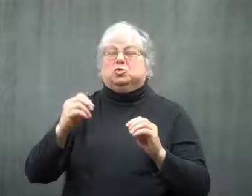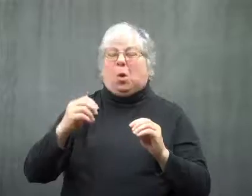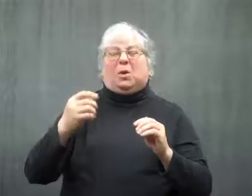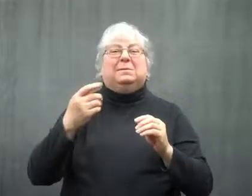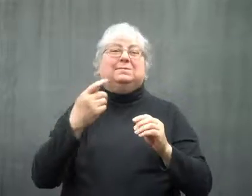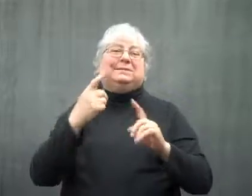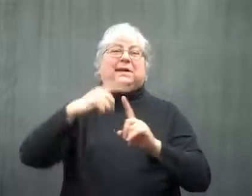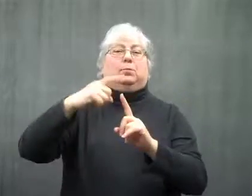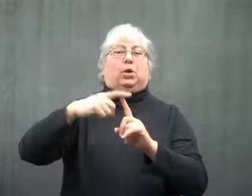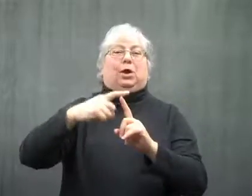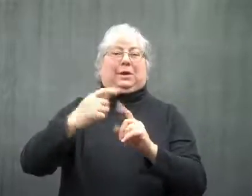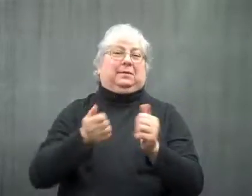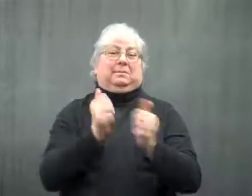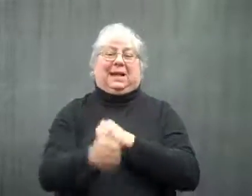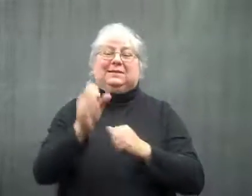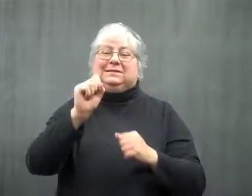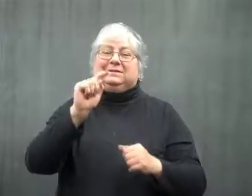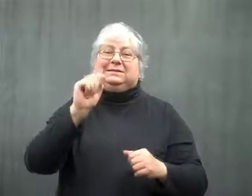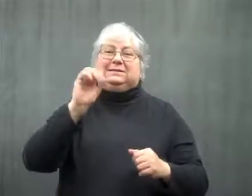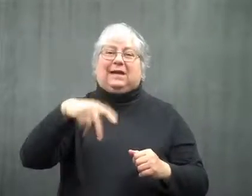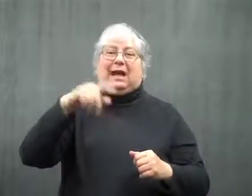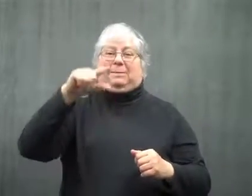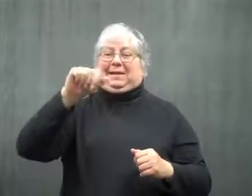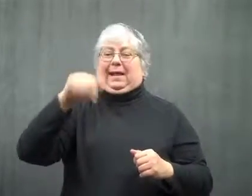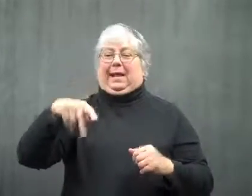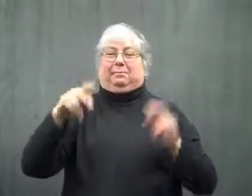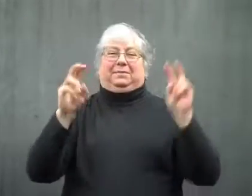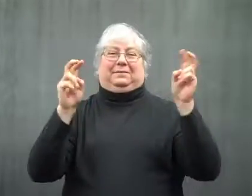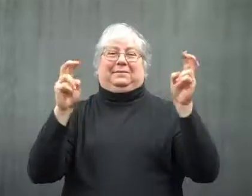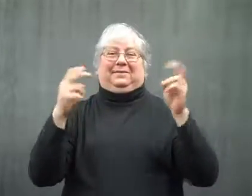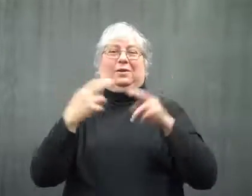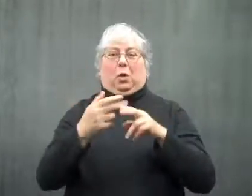So a temporary "stopgap" measure was passed